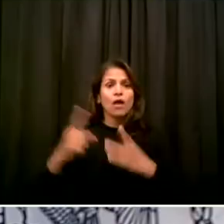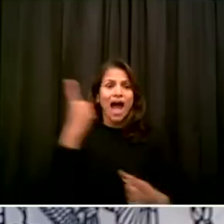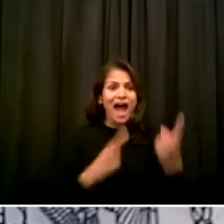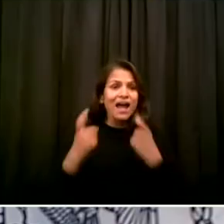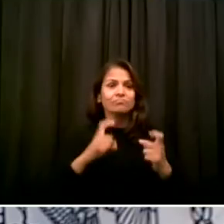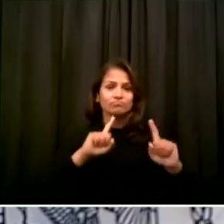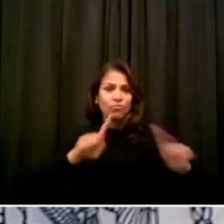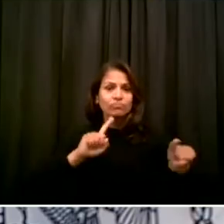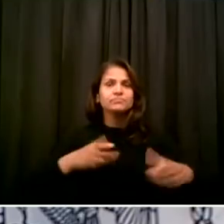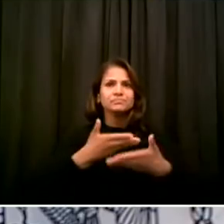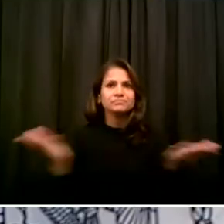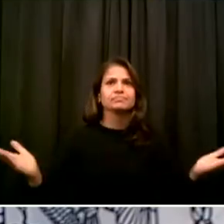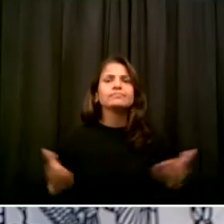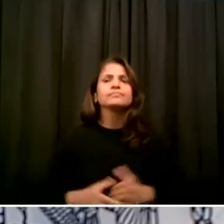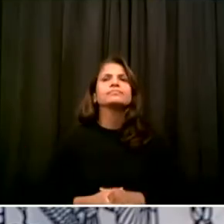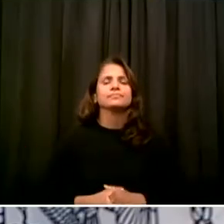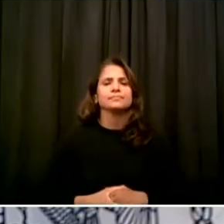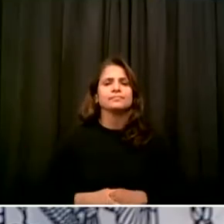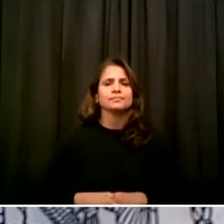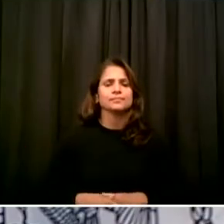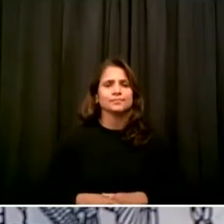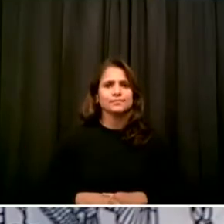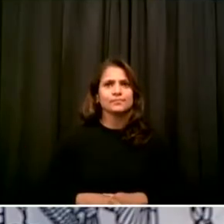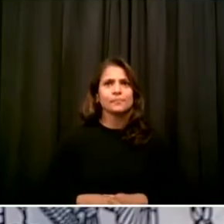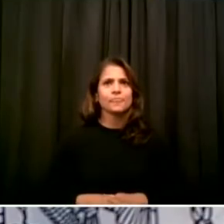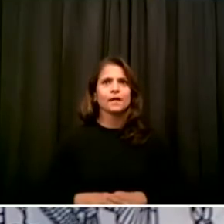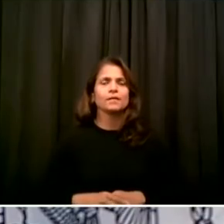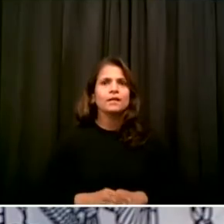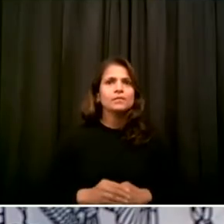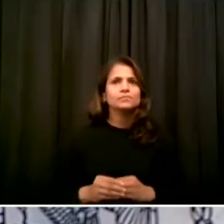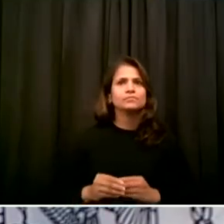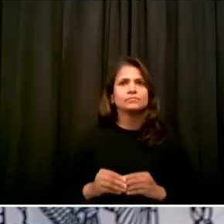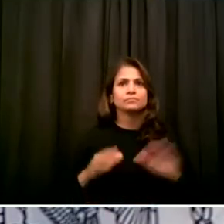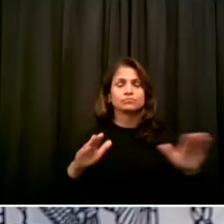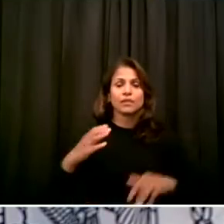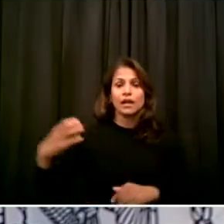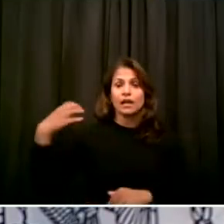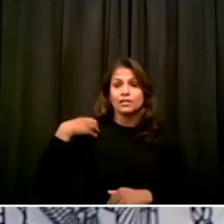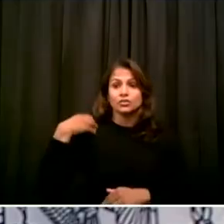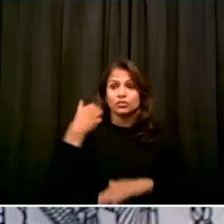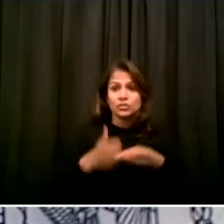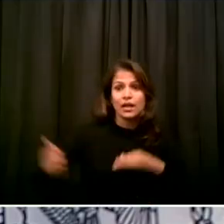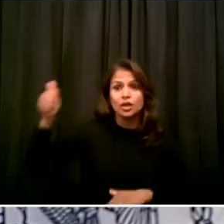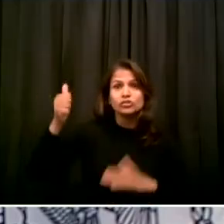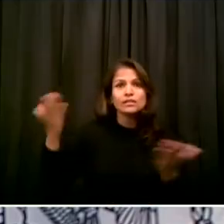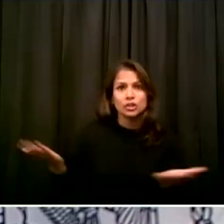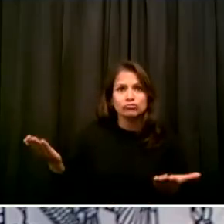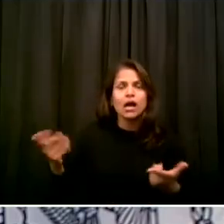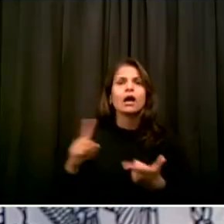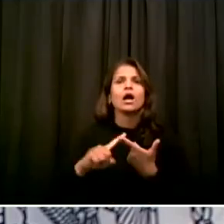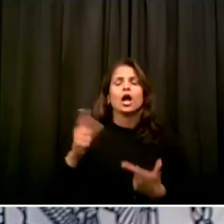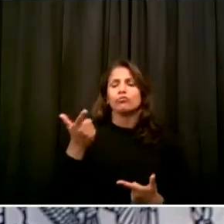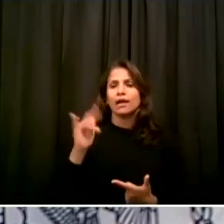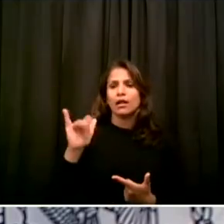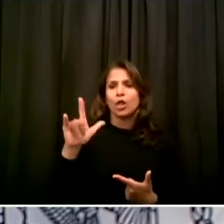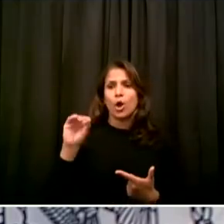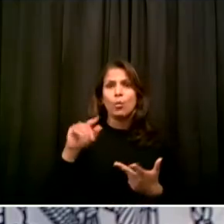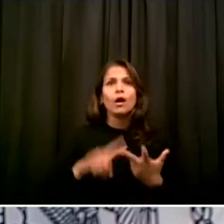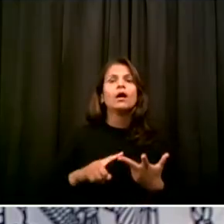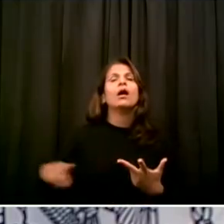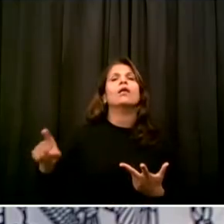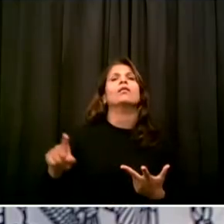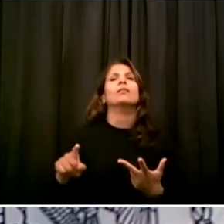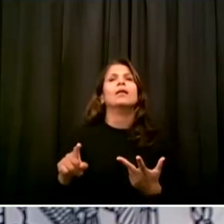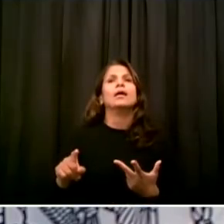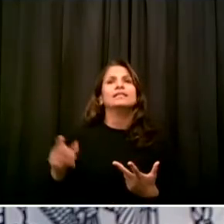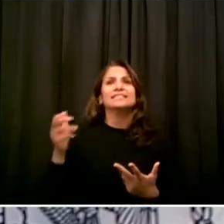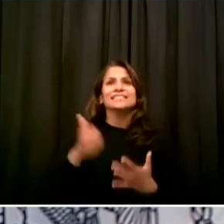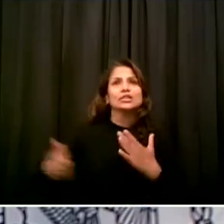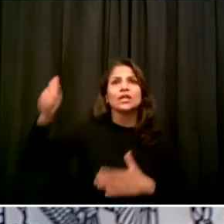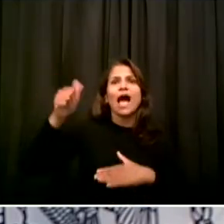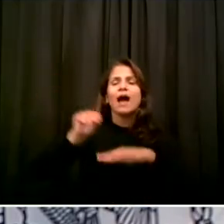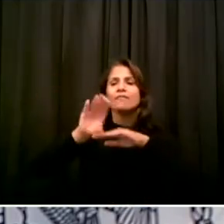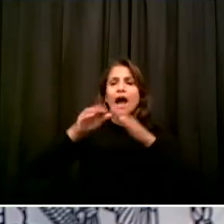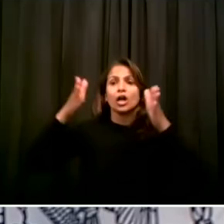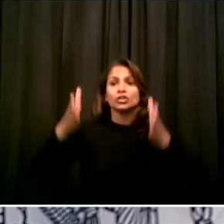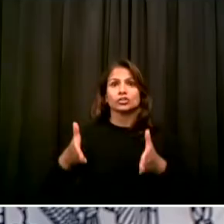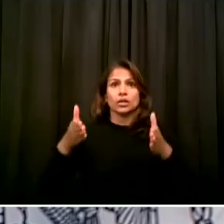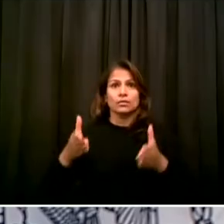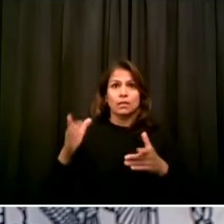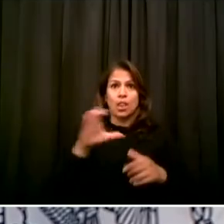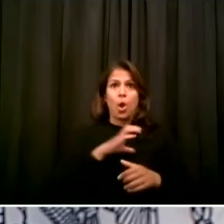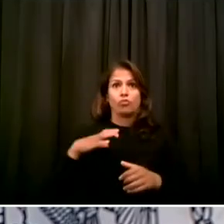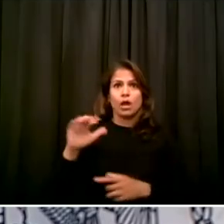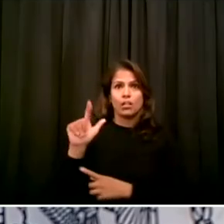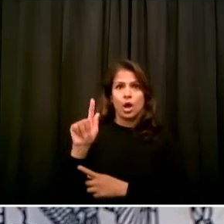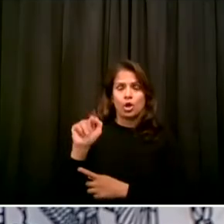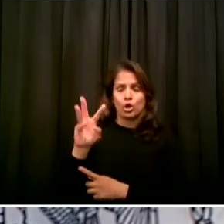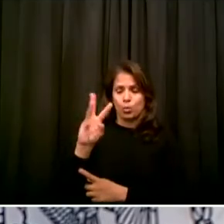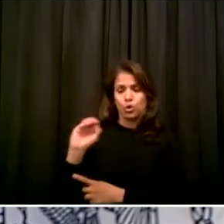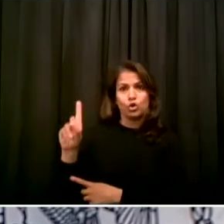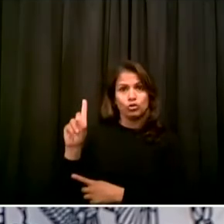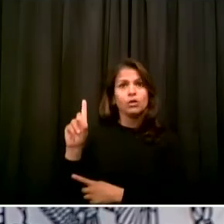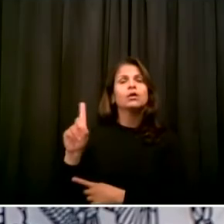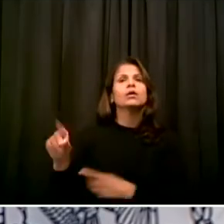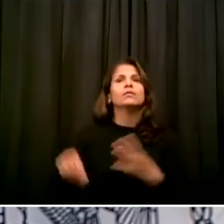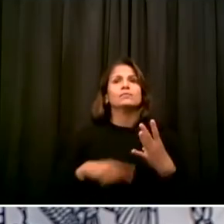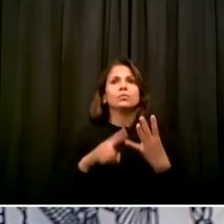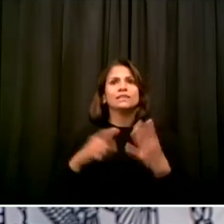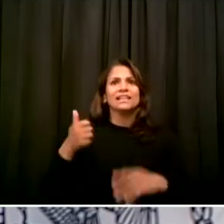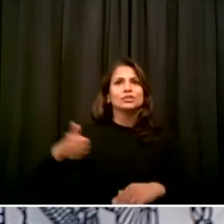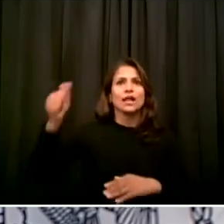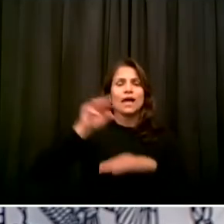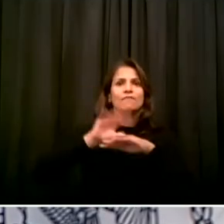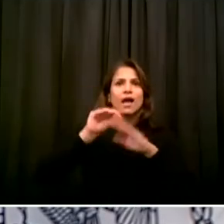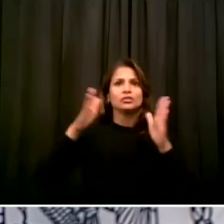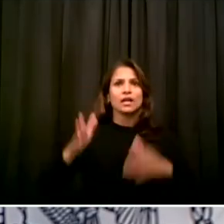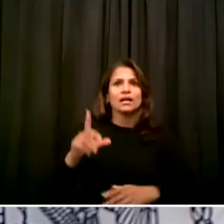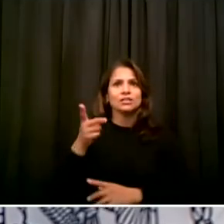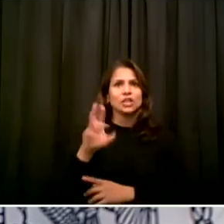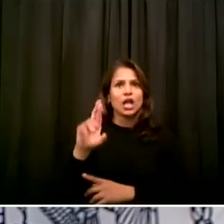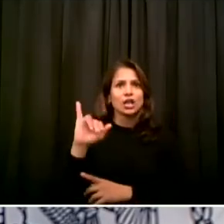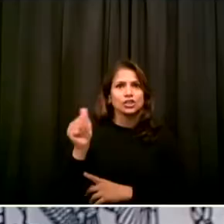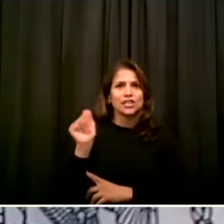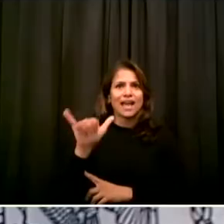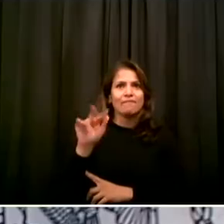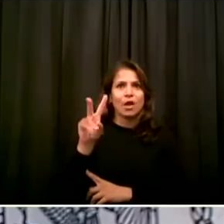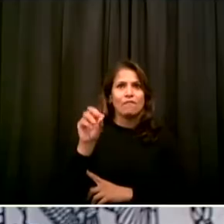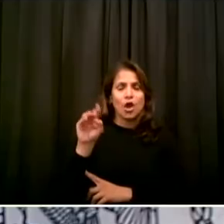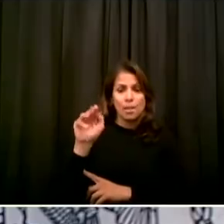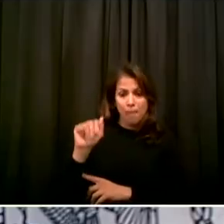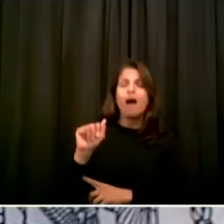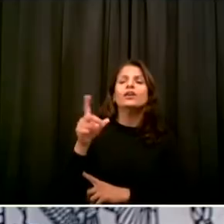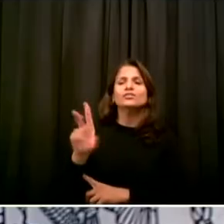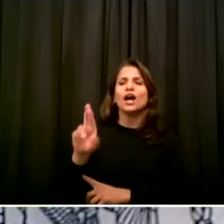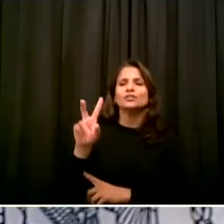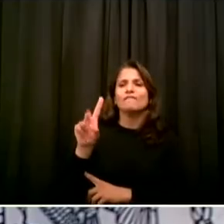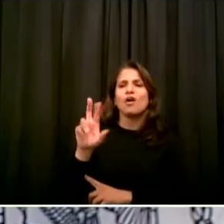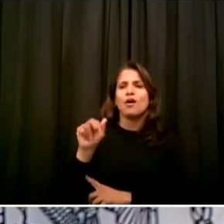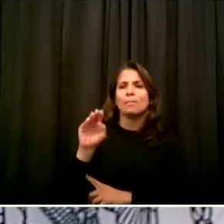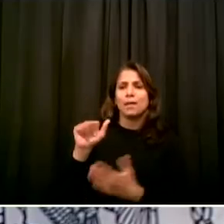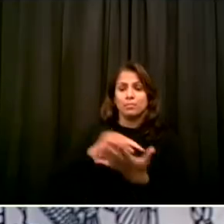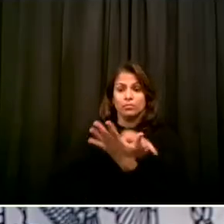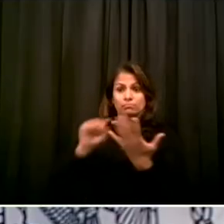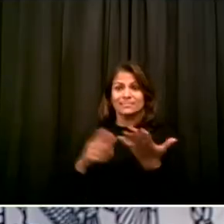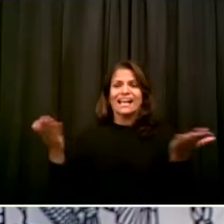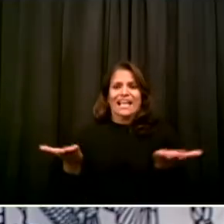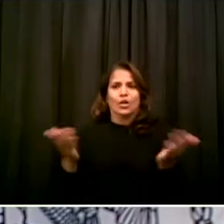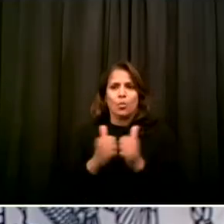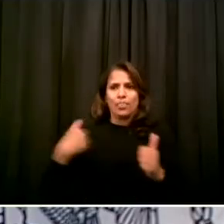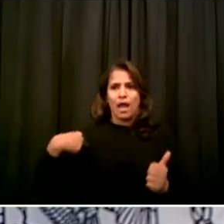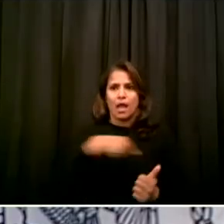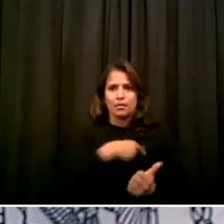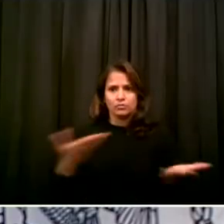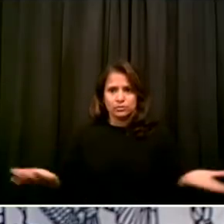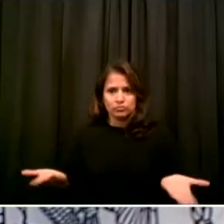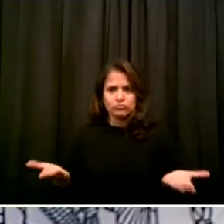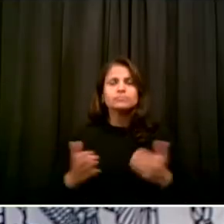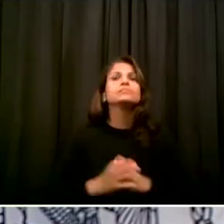IN THE MEDIA.